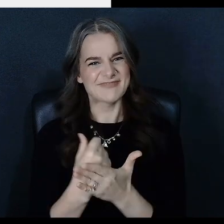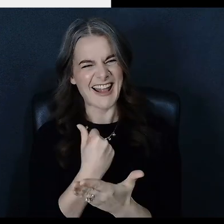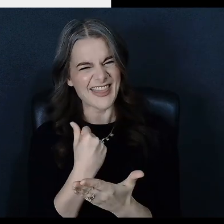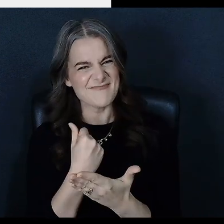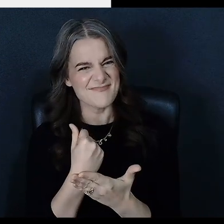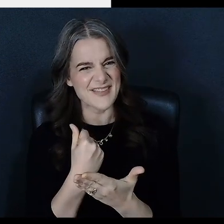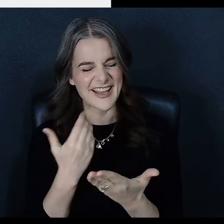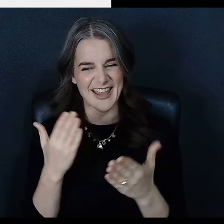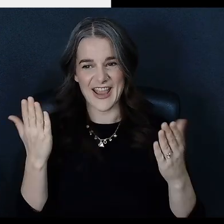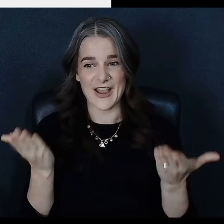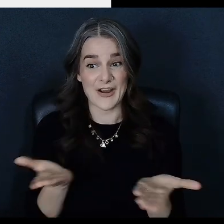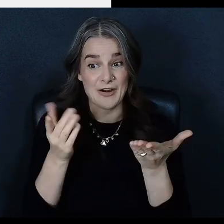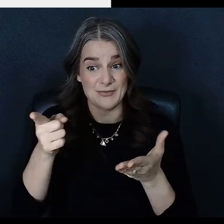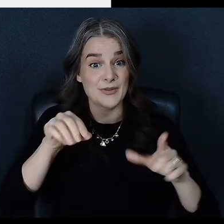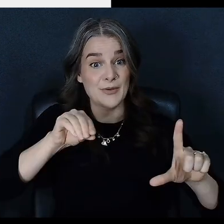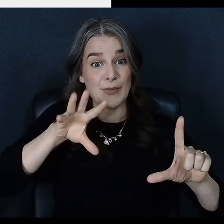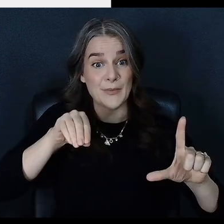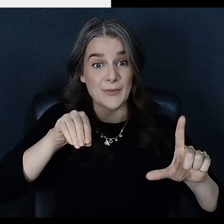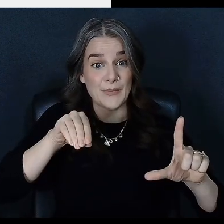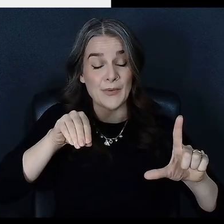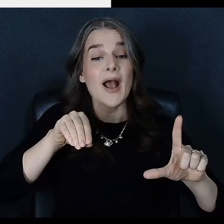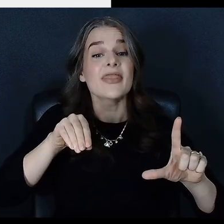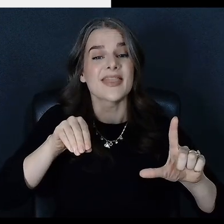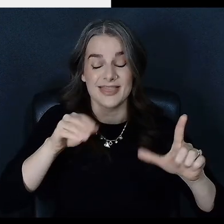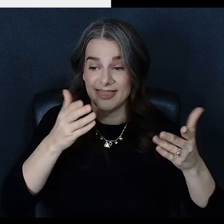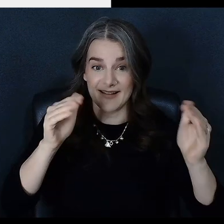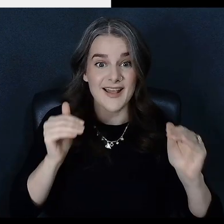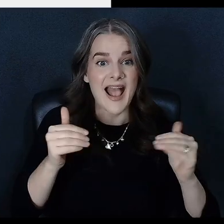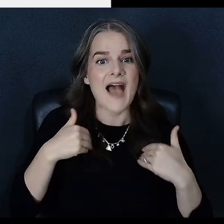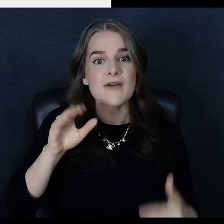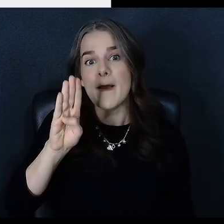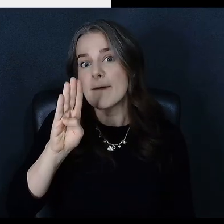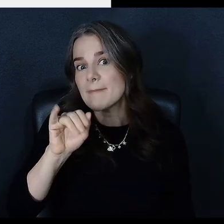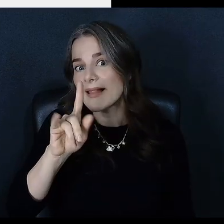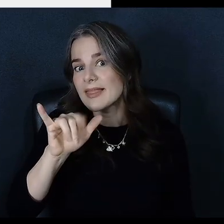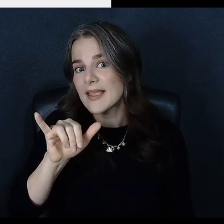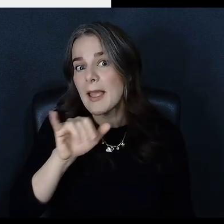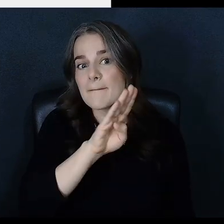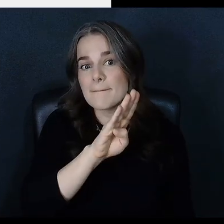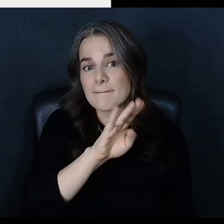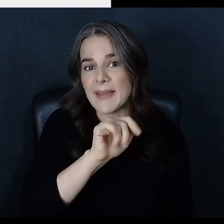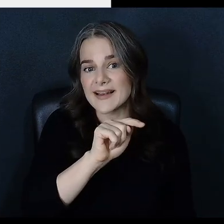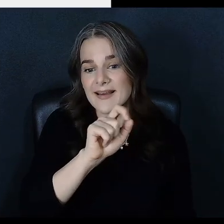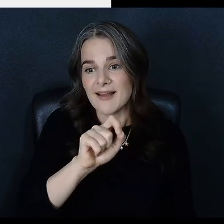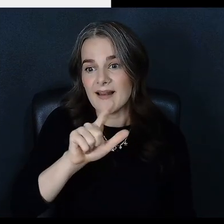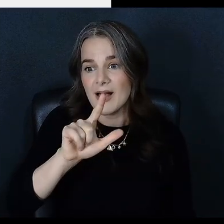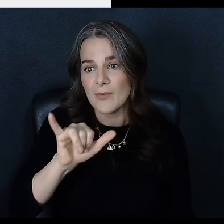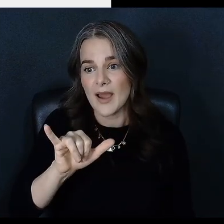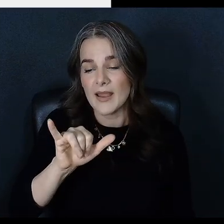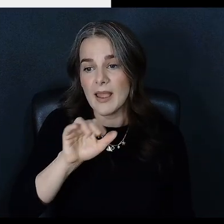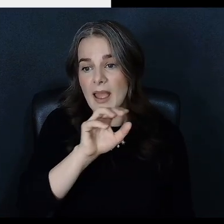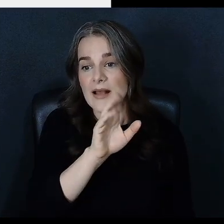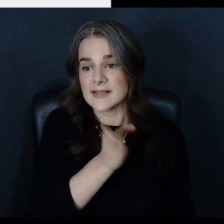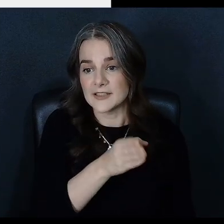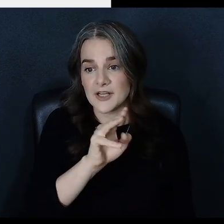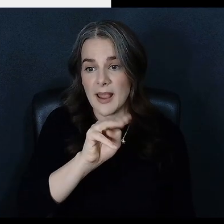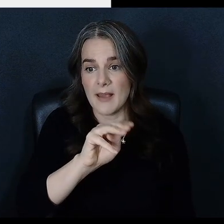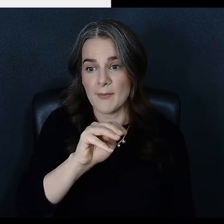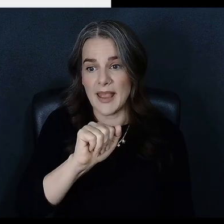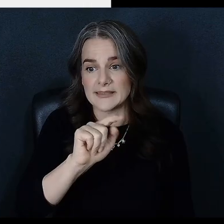There is a Bitly on the screen, which is bit.ly/mmatp091825.